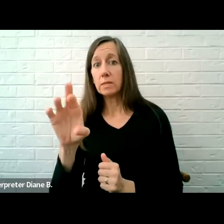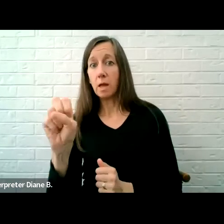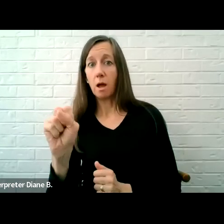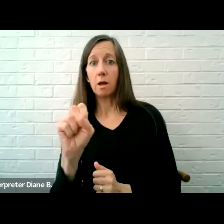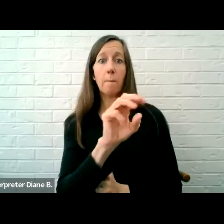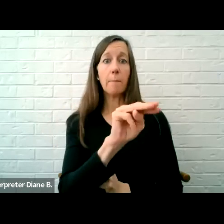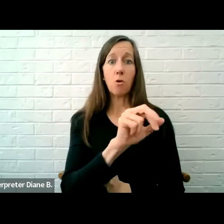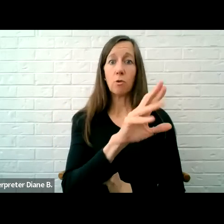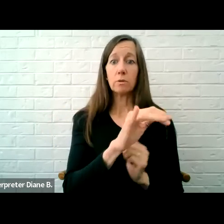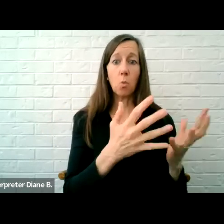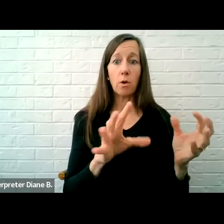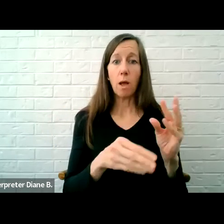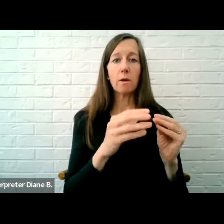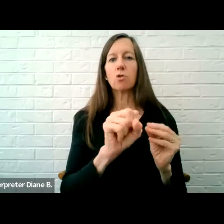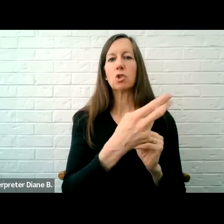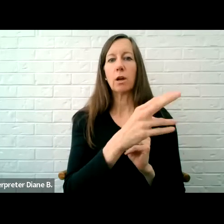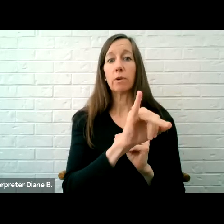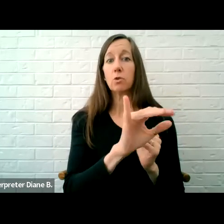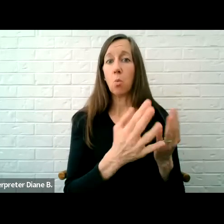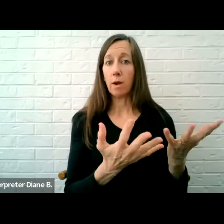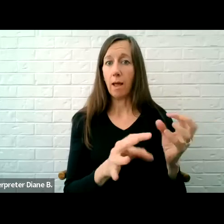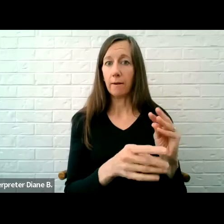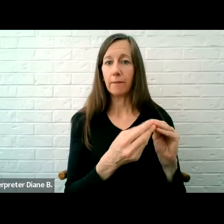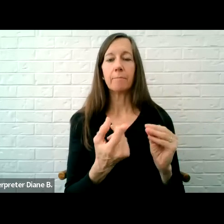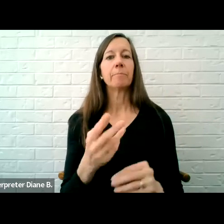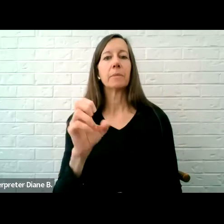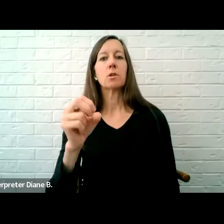No, I just know it can be done because I had friends with intellectual and developmental